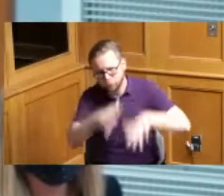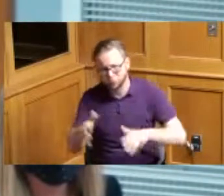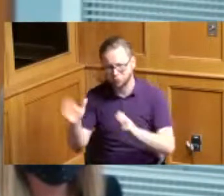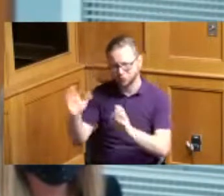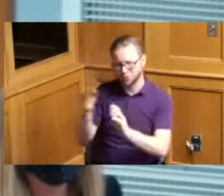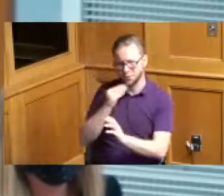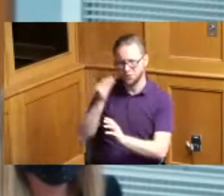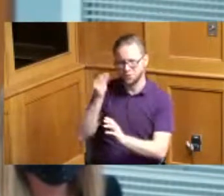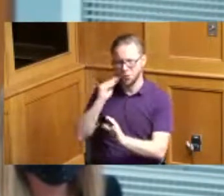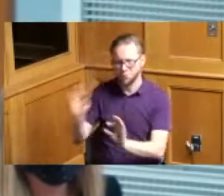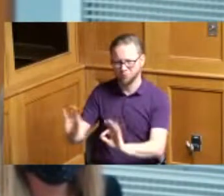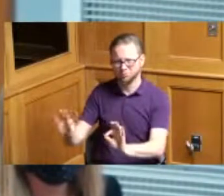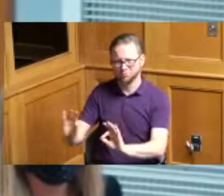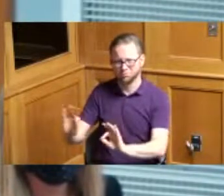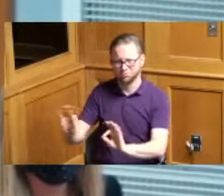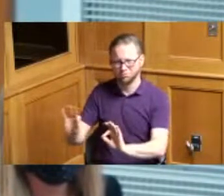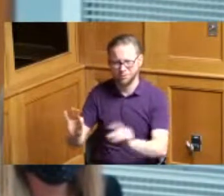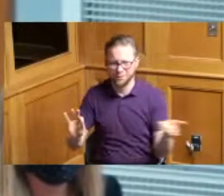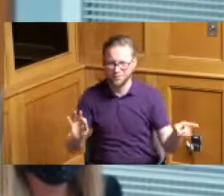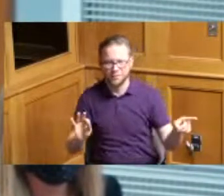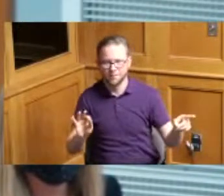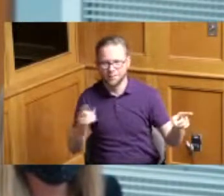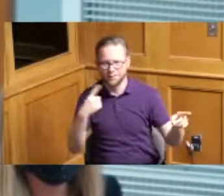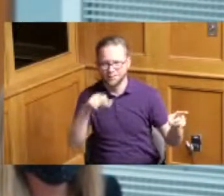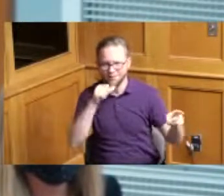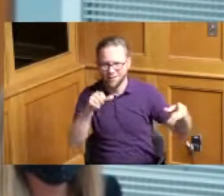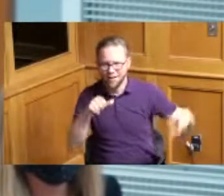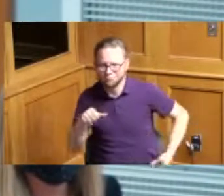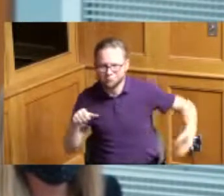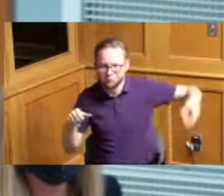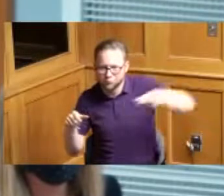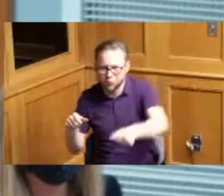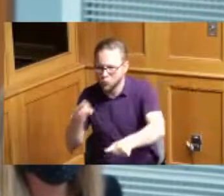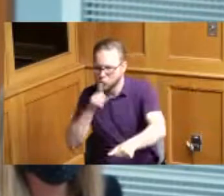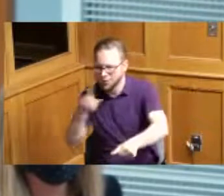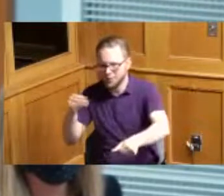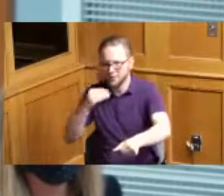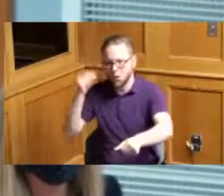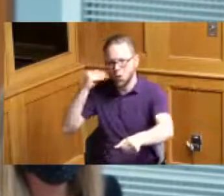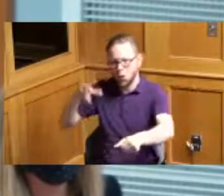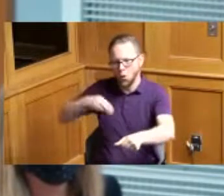now contributing their fair share of what they're contributing they are paying same like a 5/8 inch